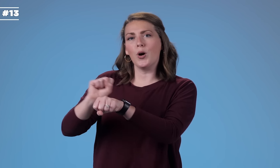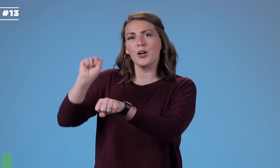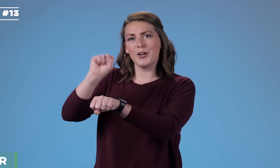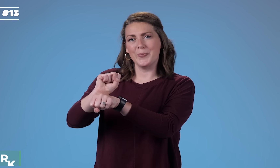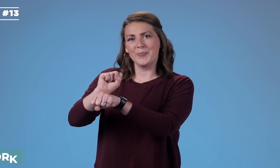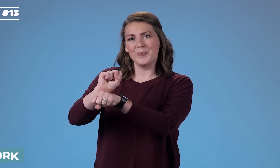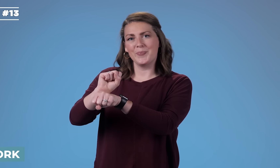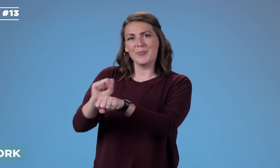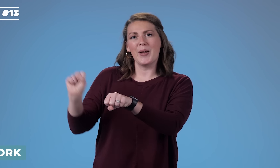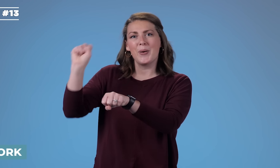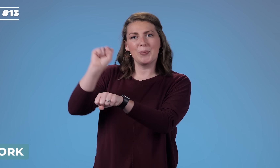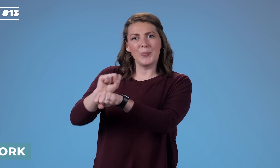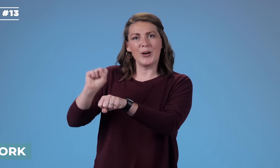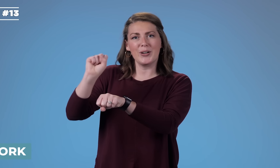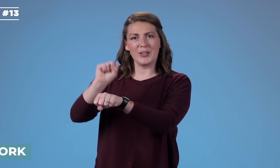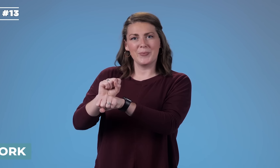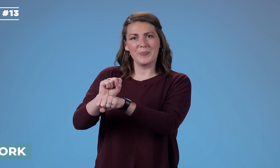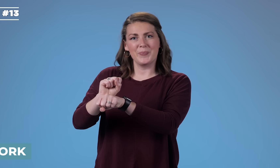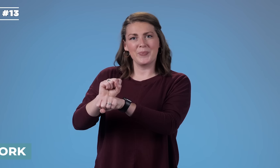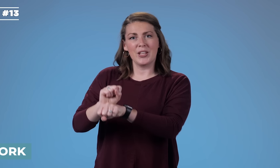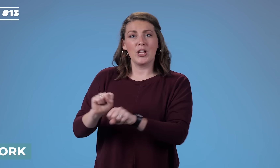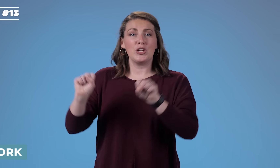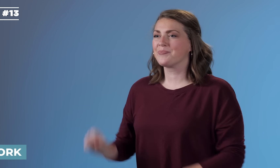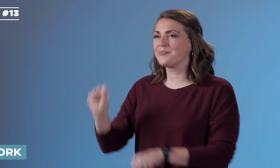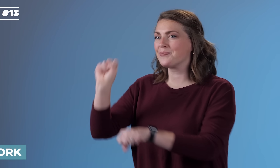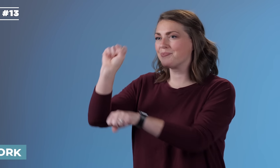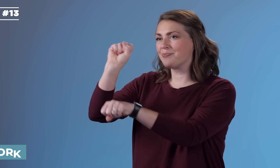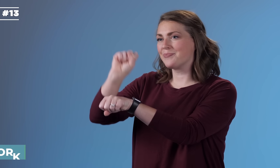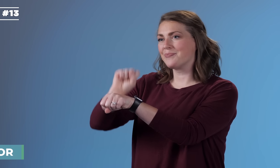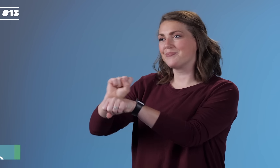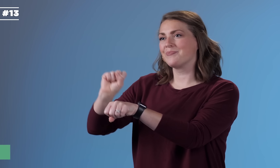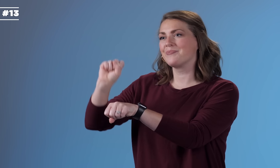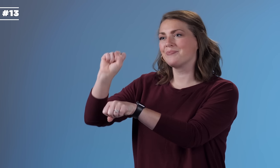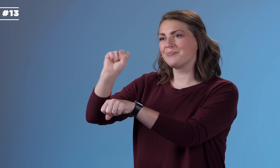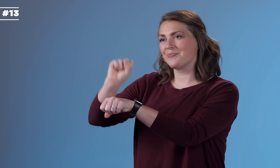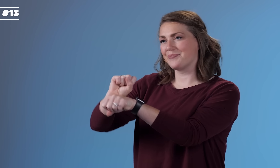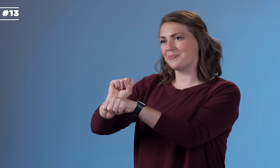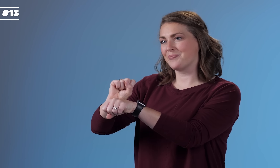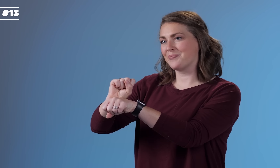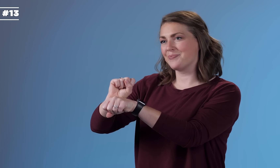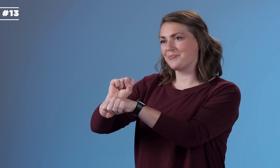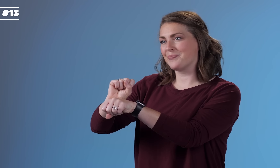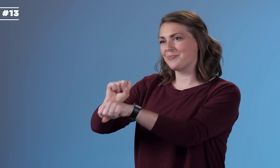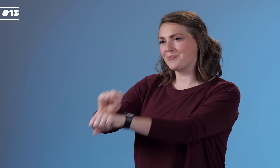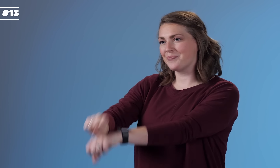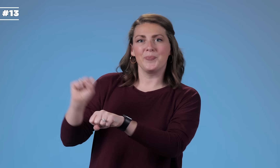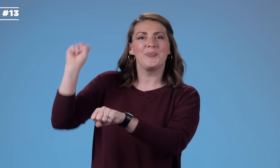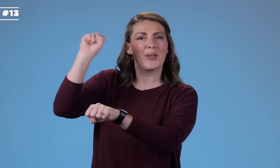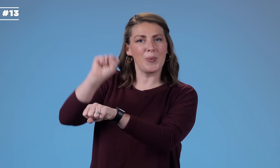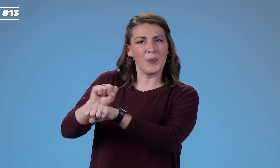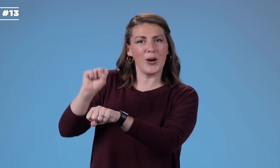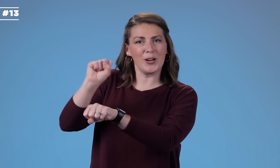'Work, work,' your two fists are pounding right on top of each other 'work.'